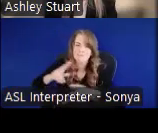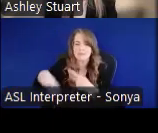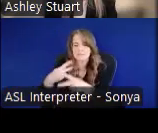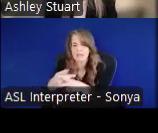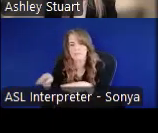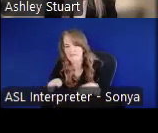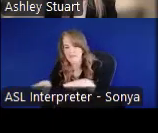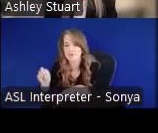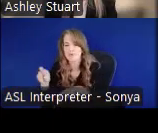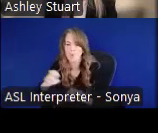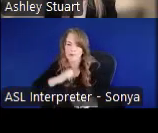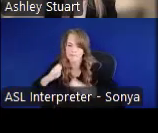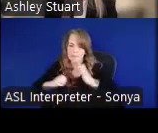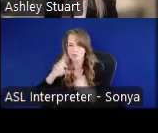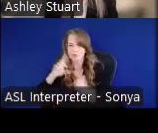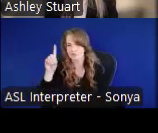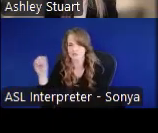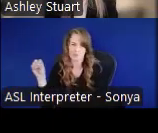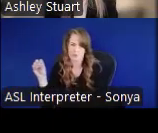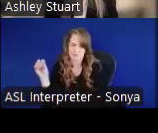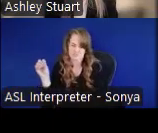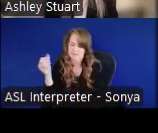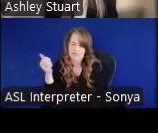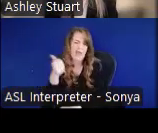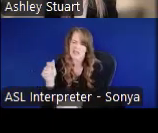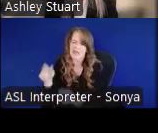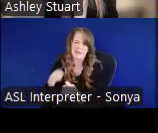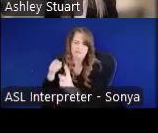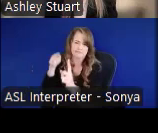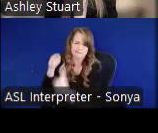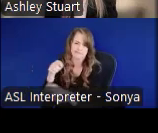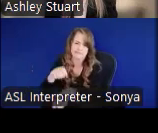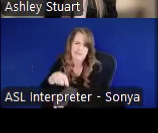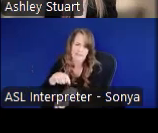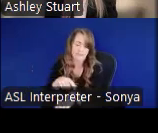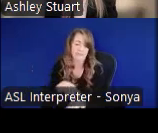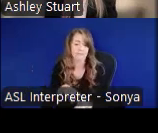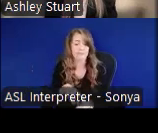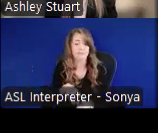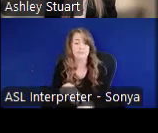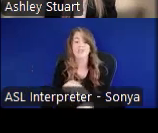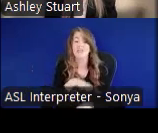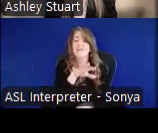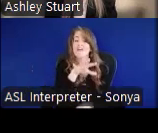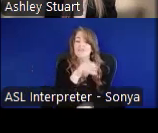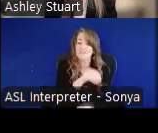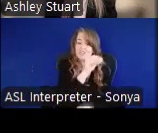any given time, and nearly 50% of toddlers who have emotional